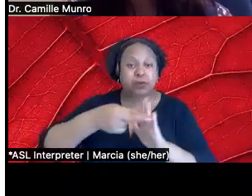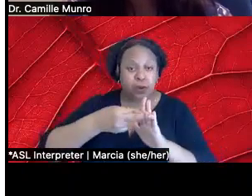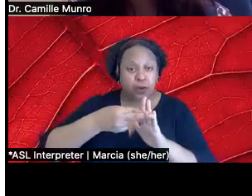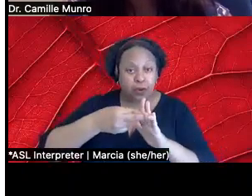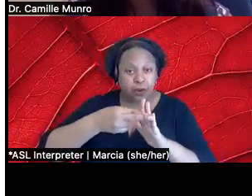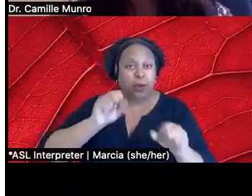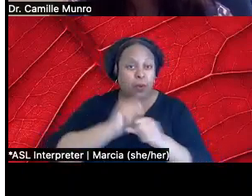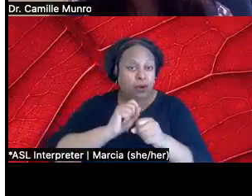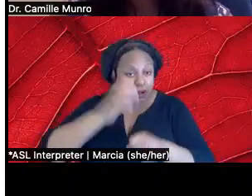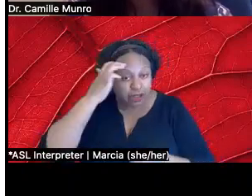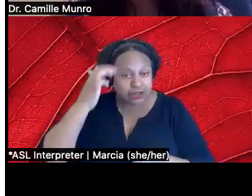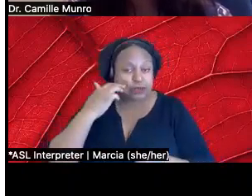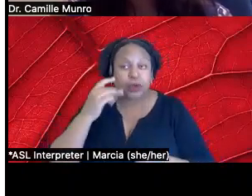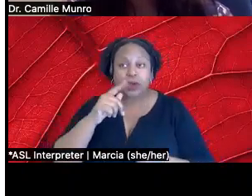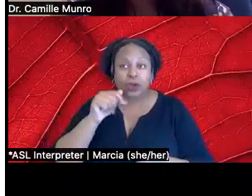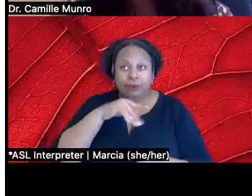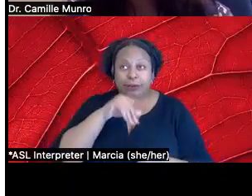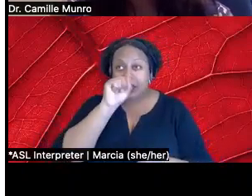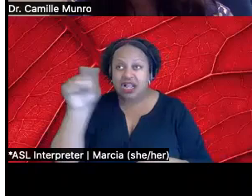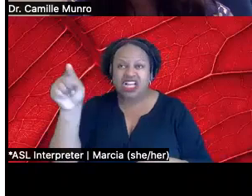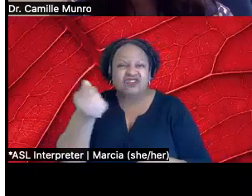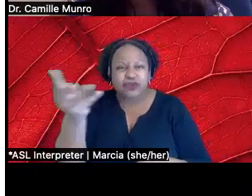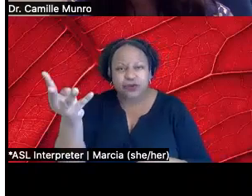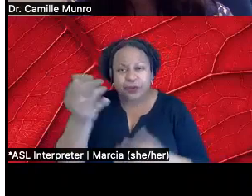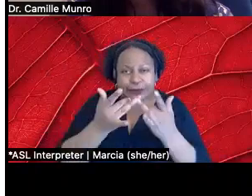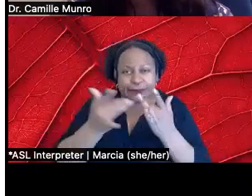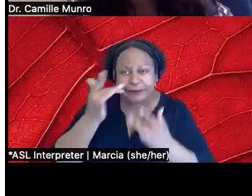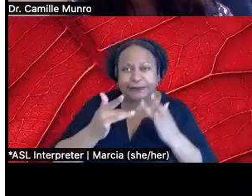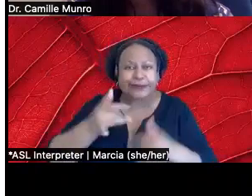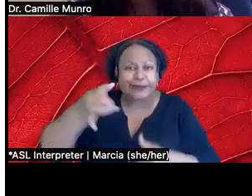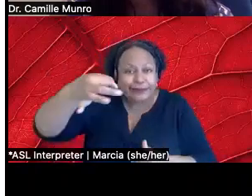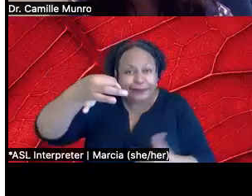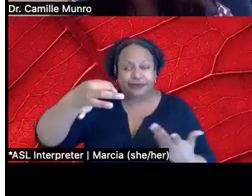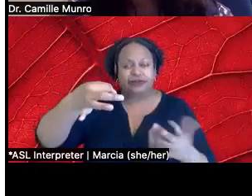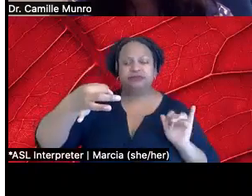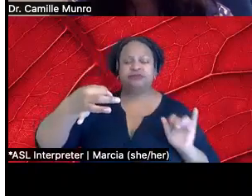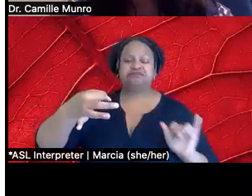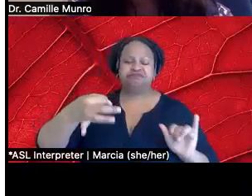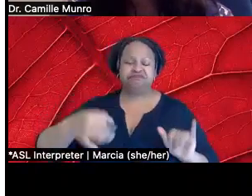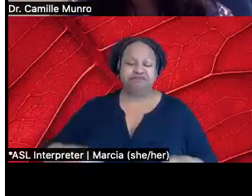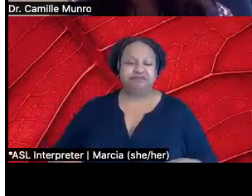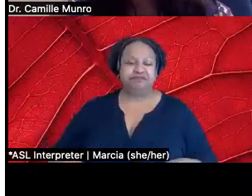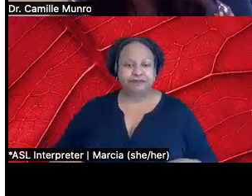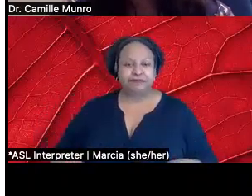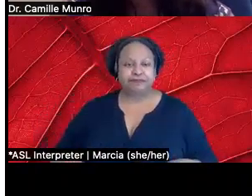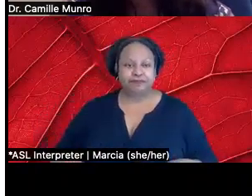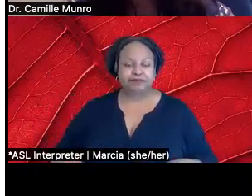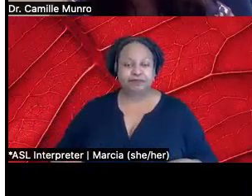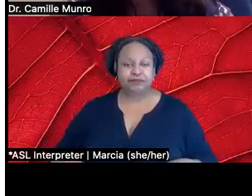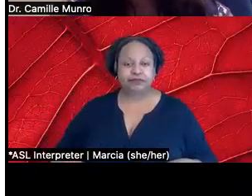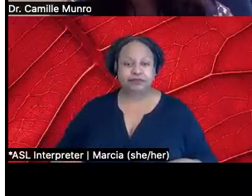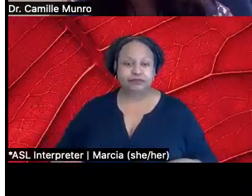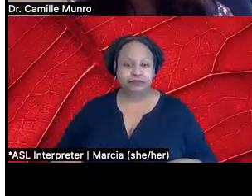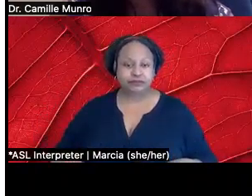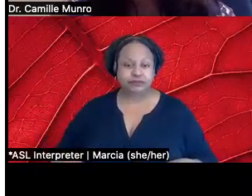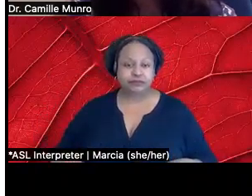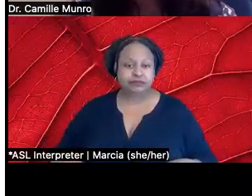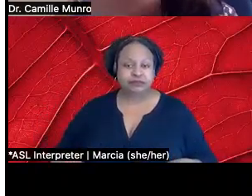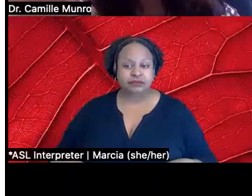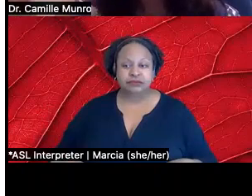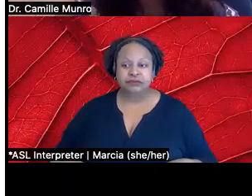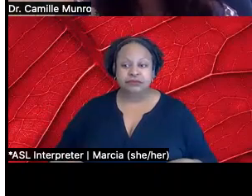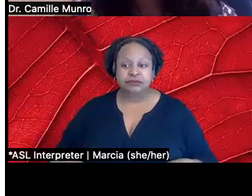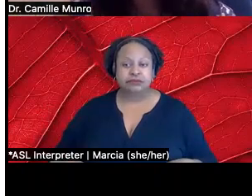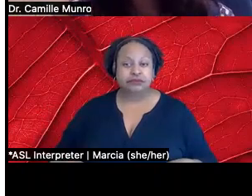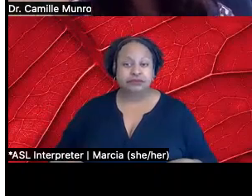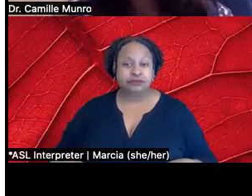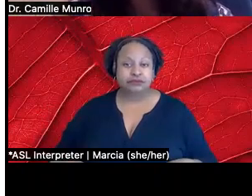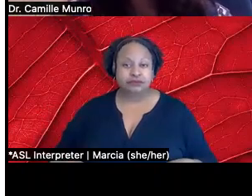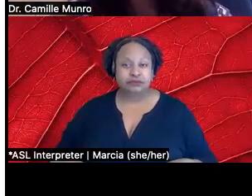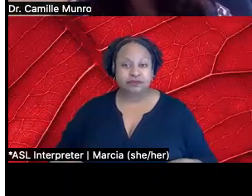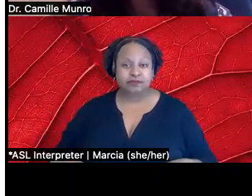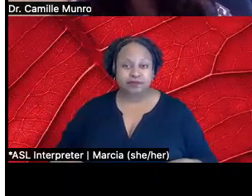And I do think that, you know, unfortunately, the leadership makes a difference and sets the tone.